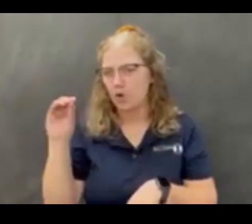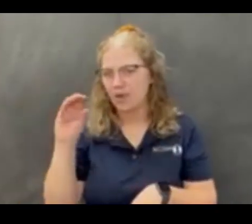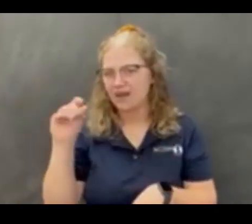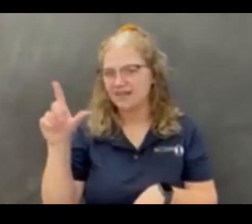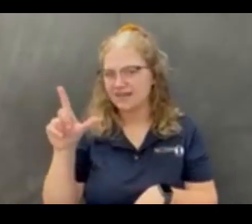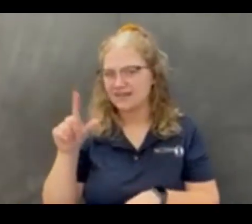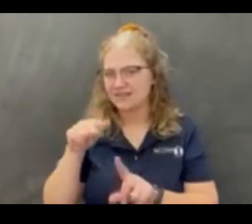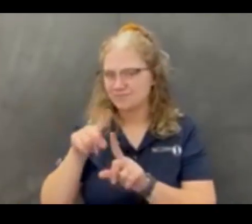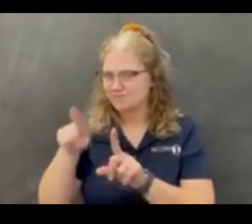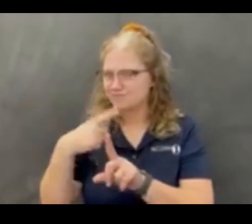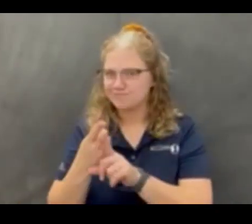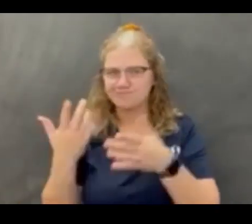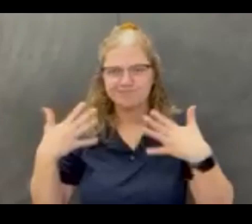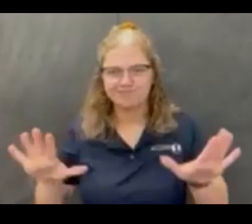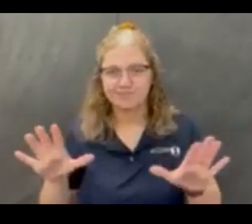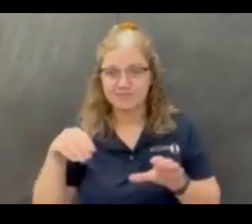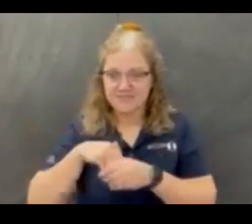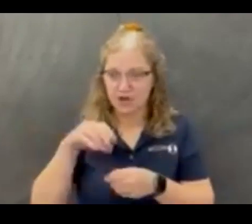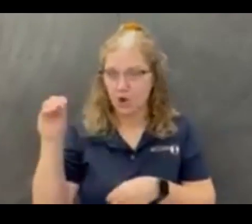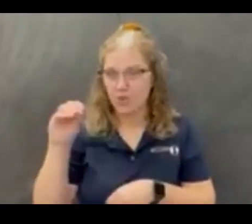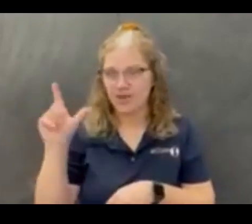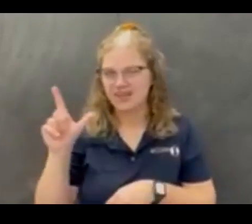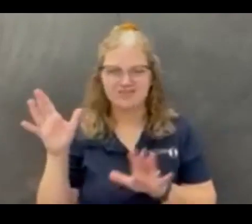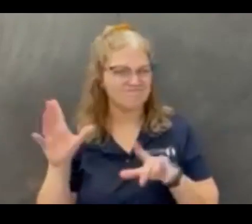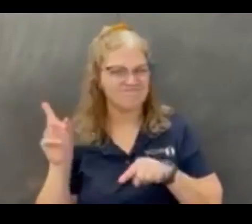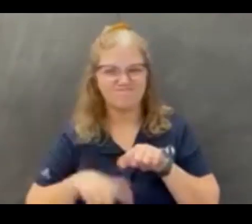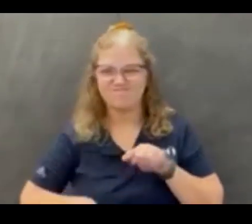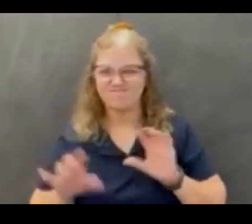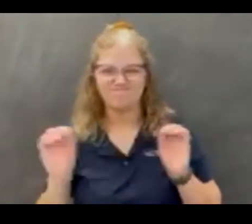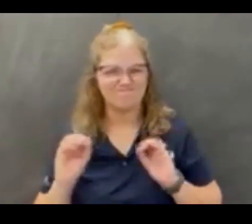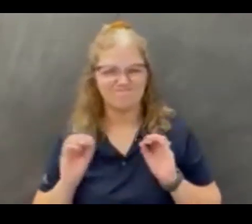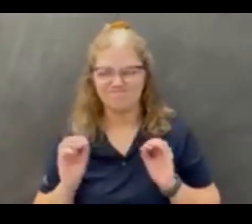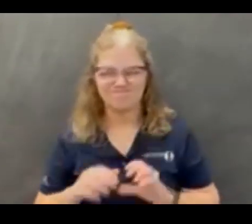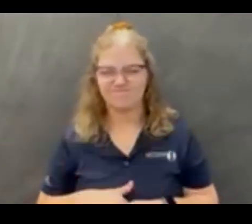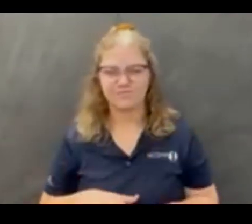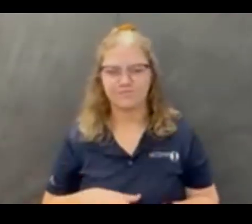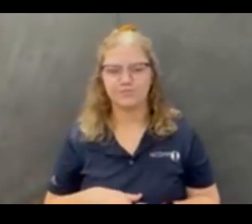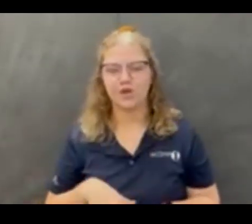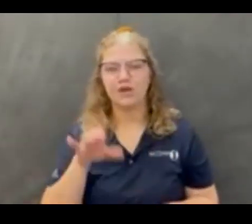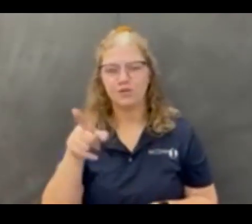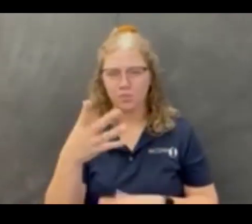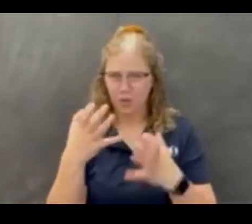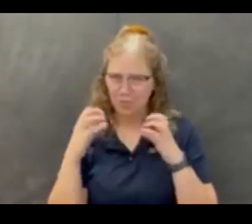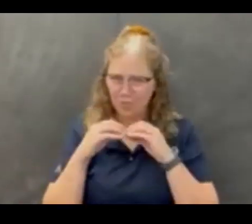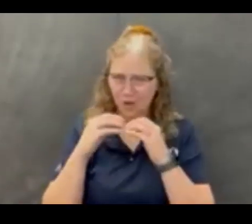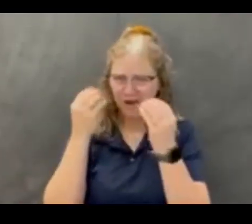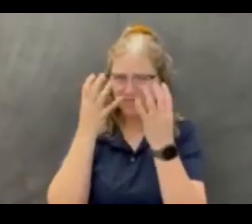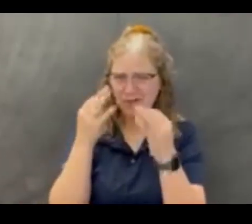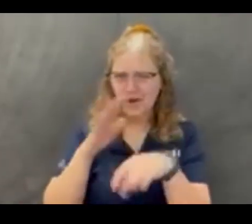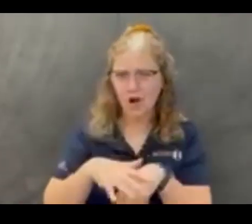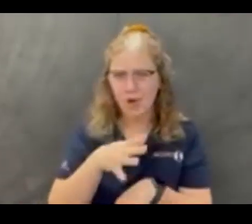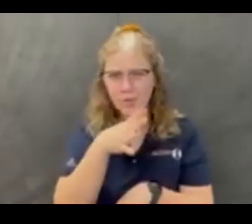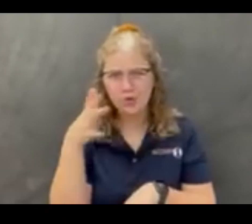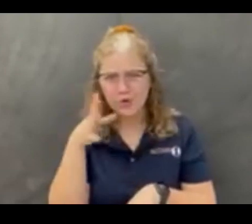of the Omaha and Lincoln Metro areas. We cannot provide the funds in the Omaha and